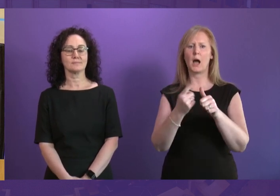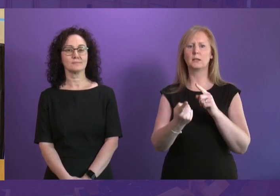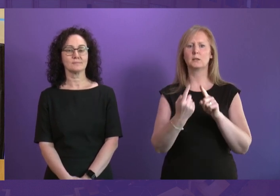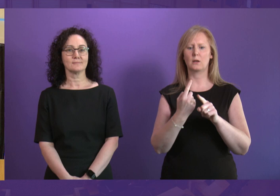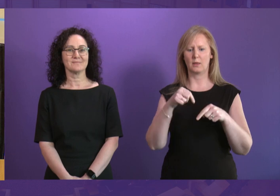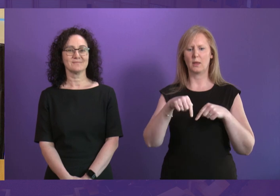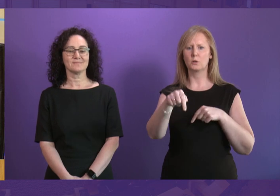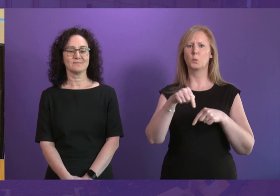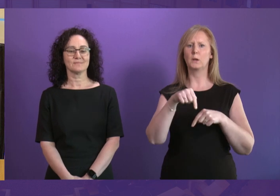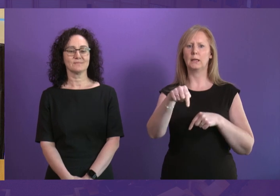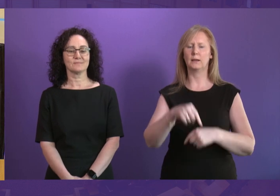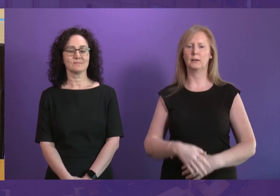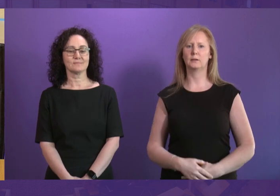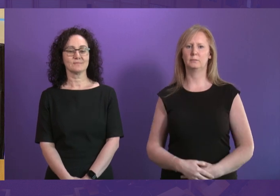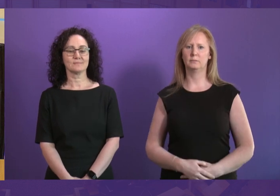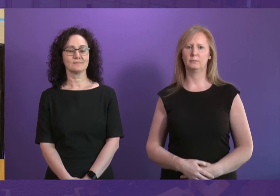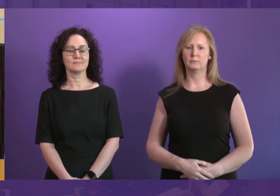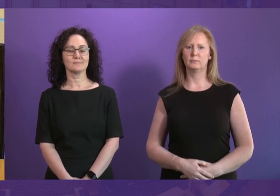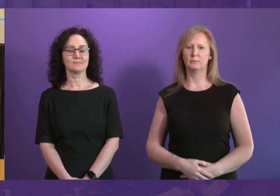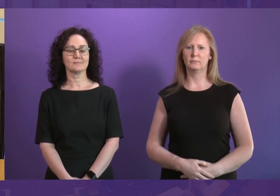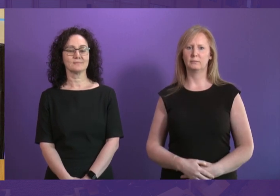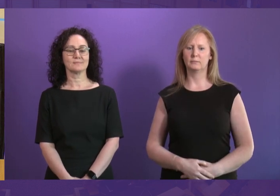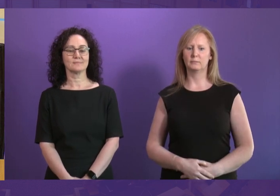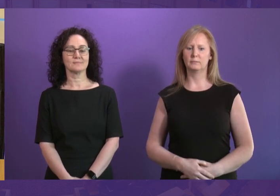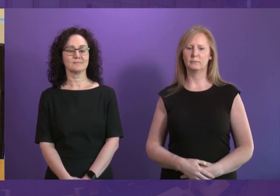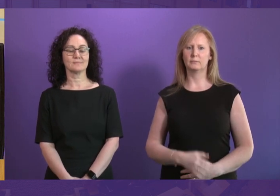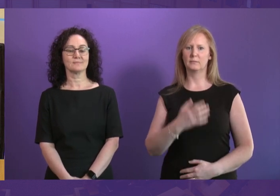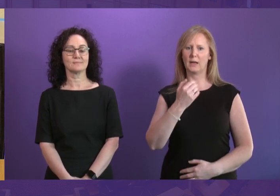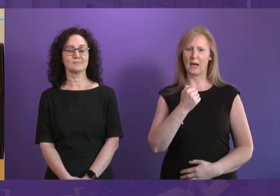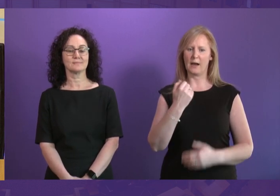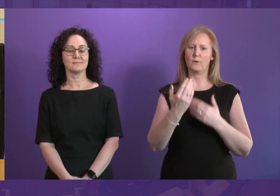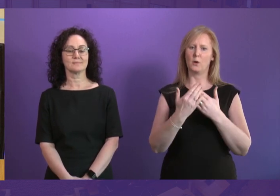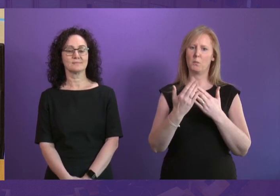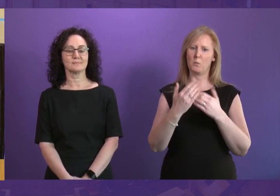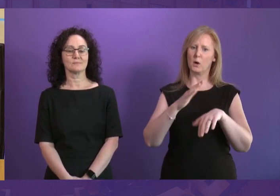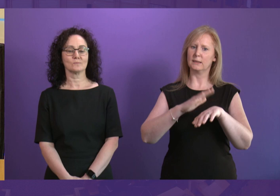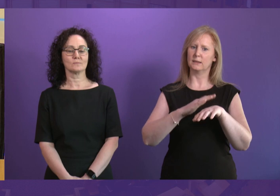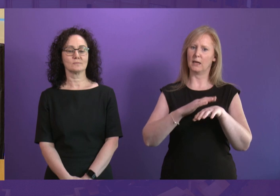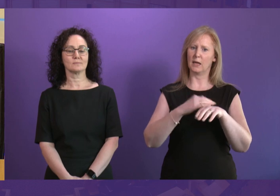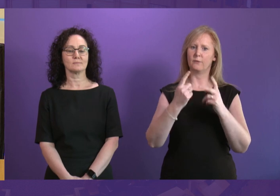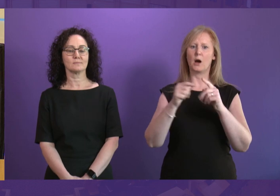week. That will give more space for backbenchers to make contributions and I hope it will also